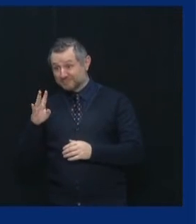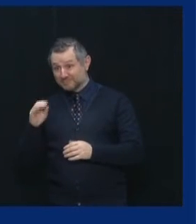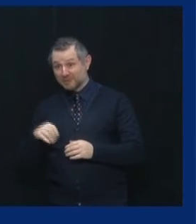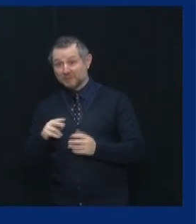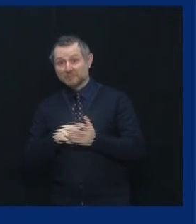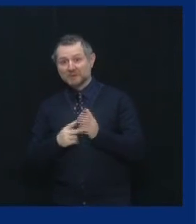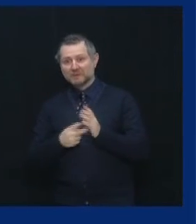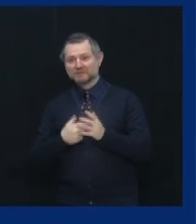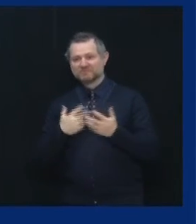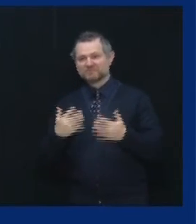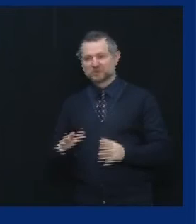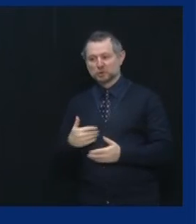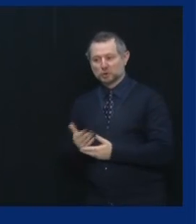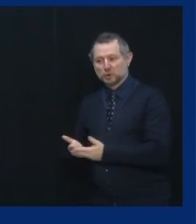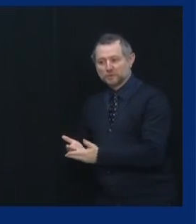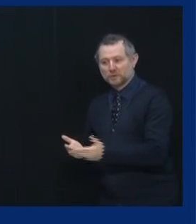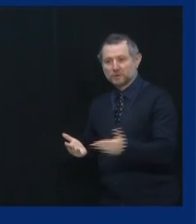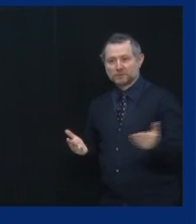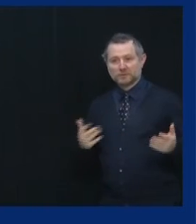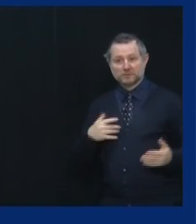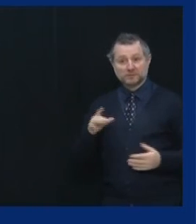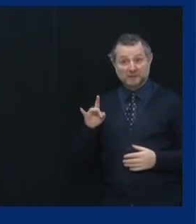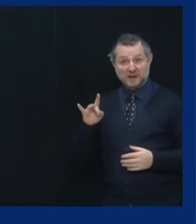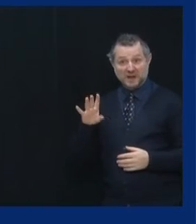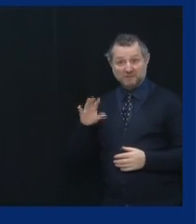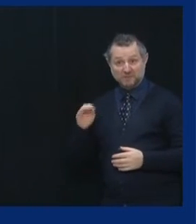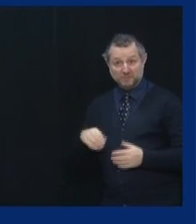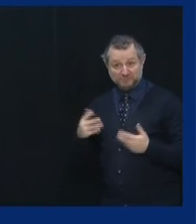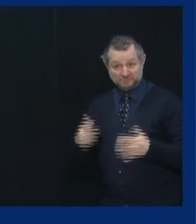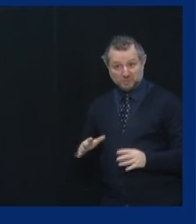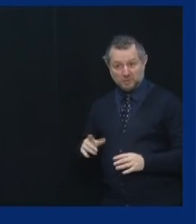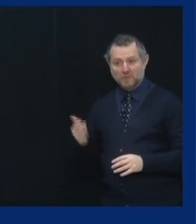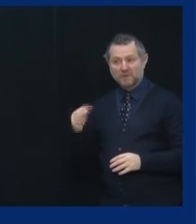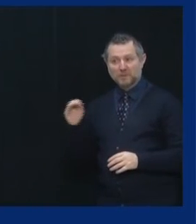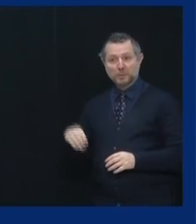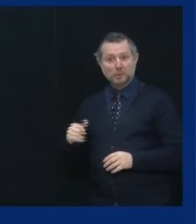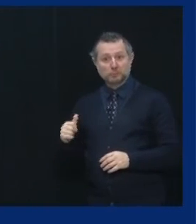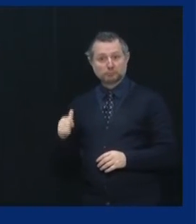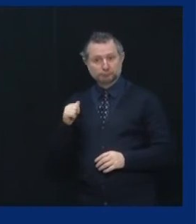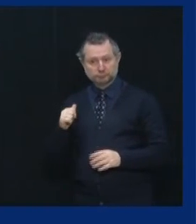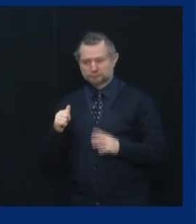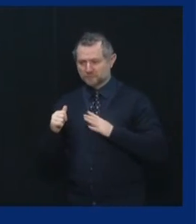OKAY.